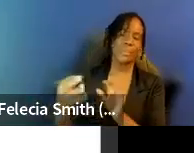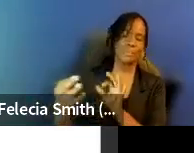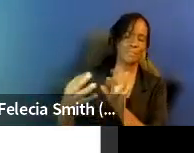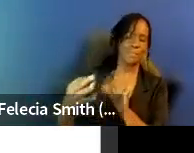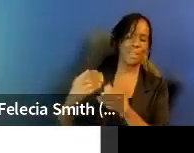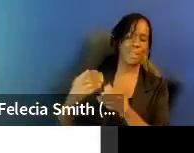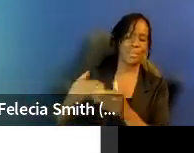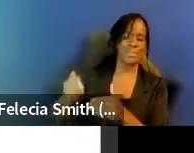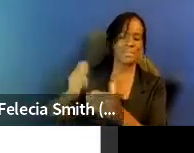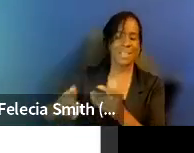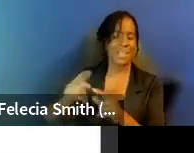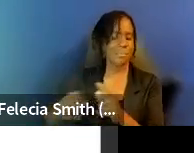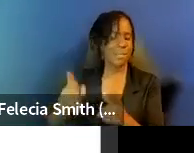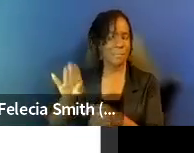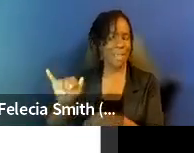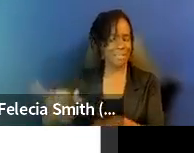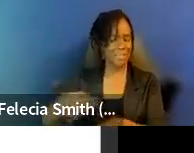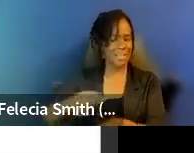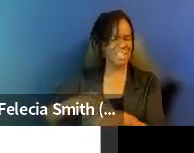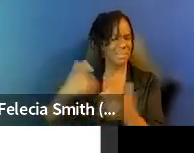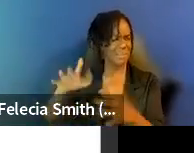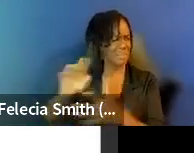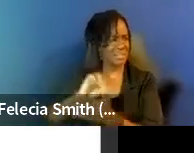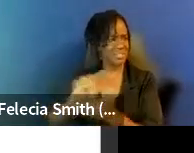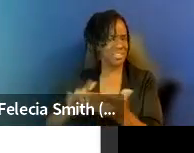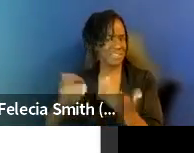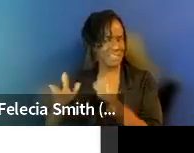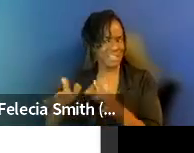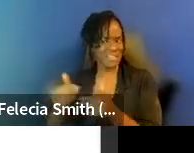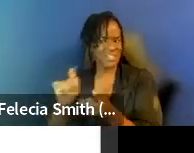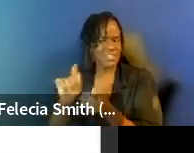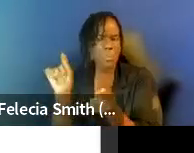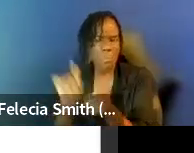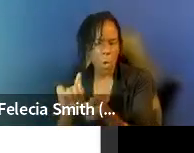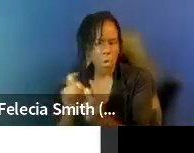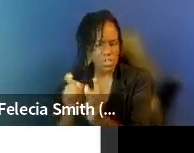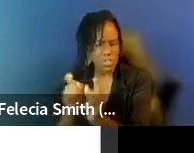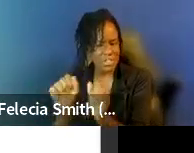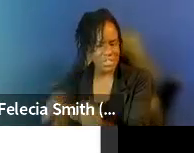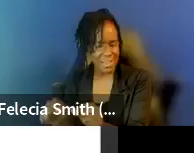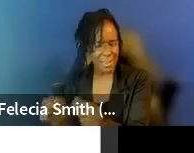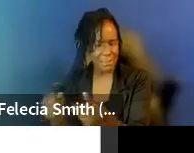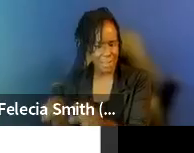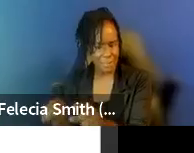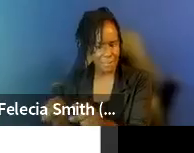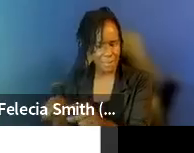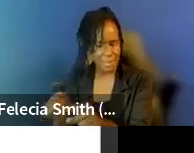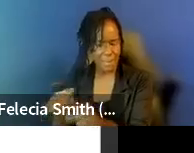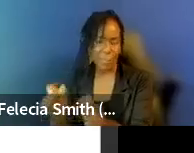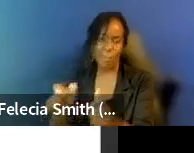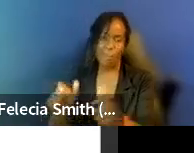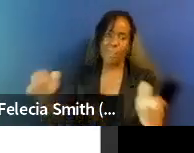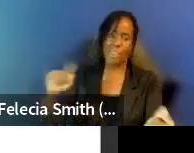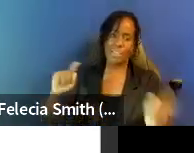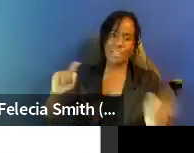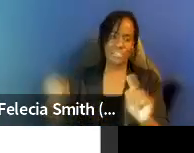design. And this is really about in a design process often, there might be usability testing that occurs at the end of the design